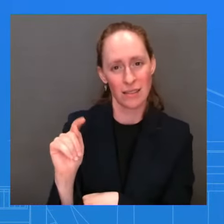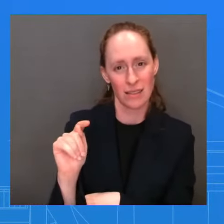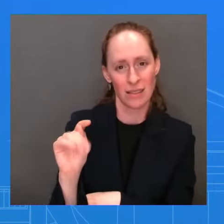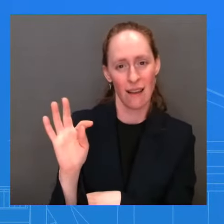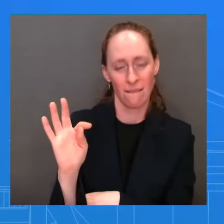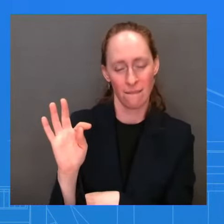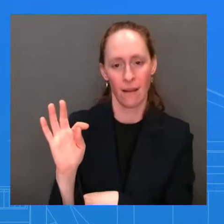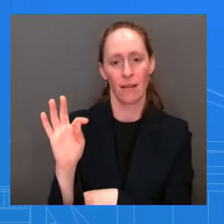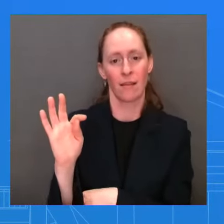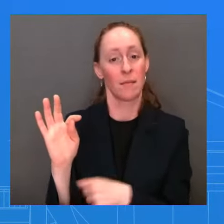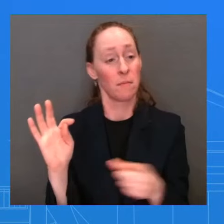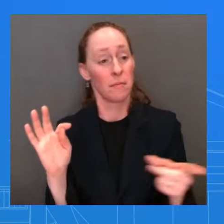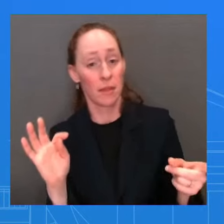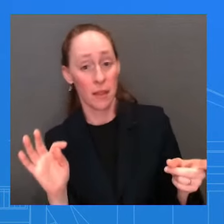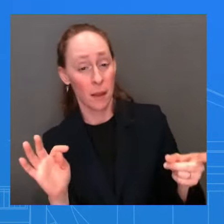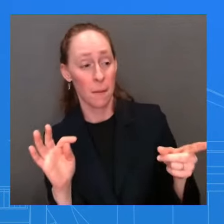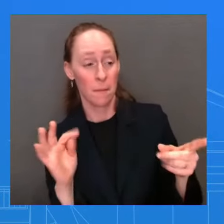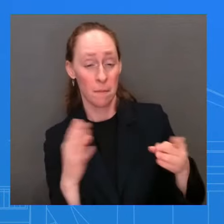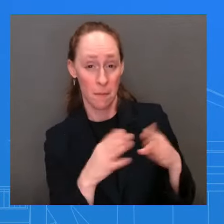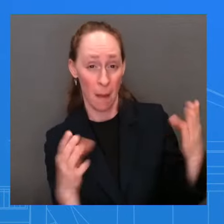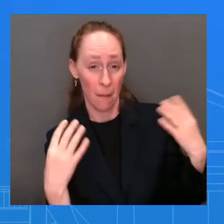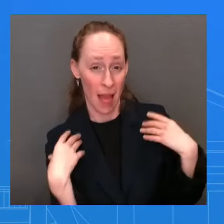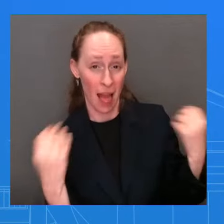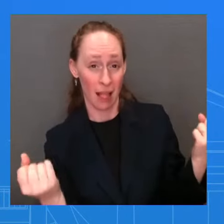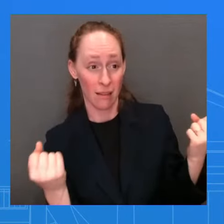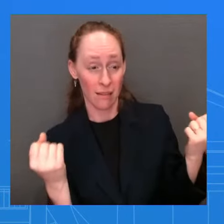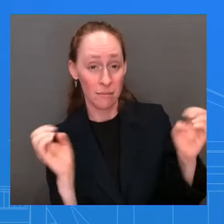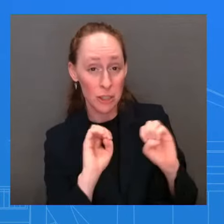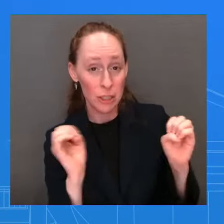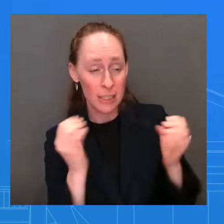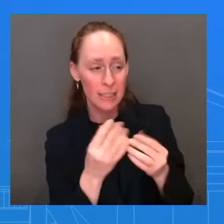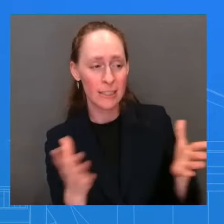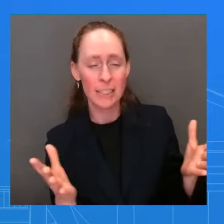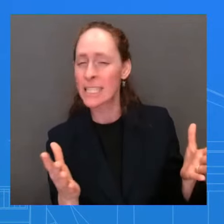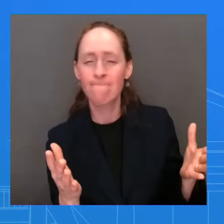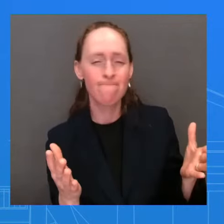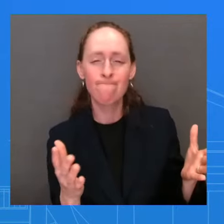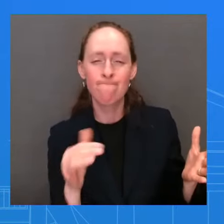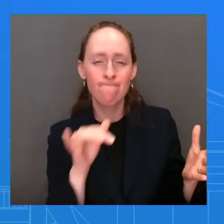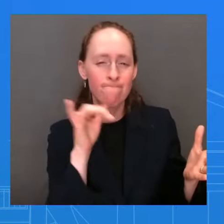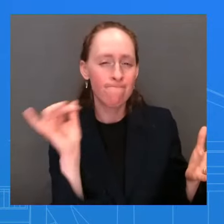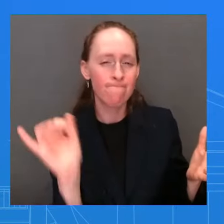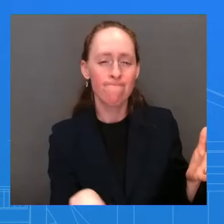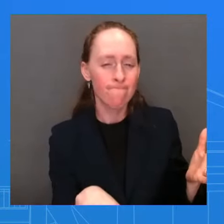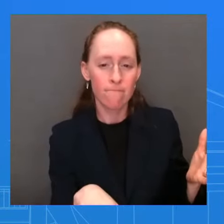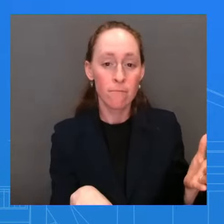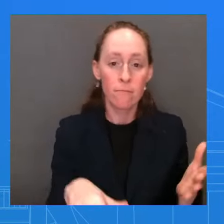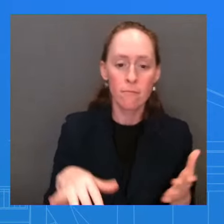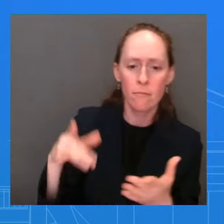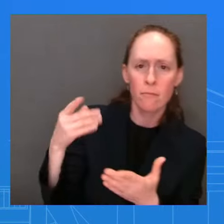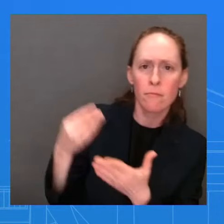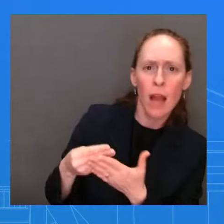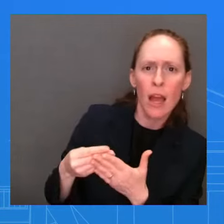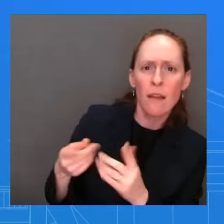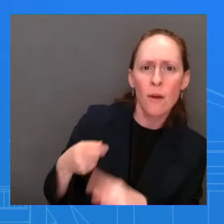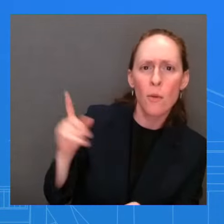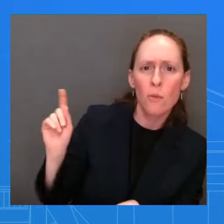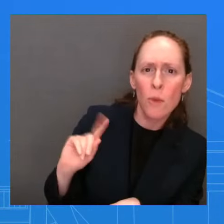So we secure funds through the budget the President proposed. He needs more authority to ban assault weapons and require safer storage for firearms.